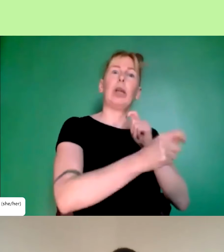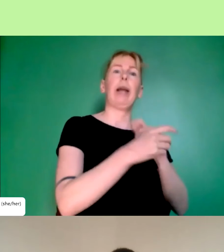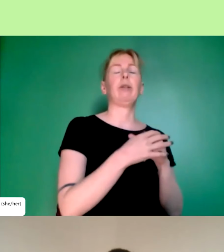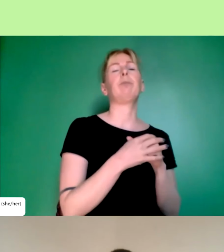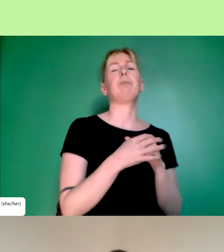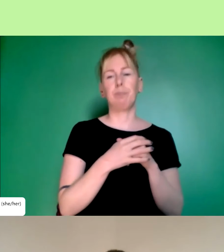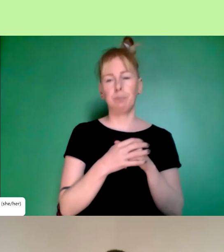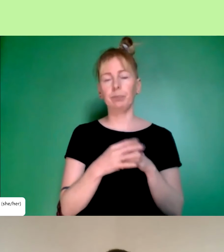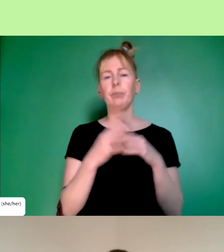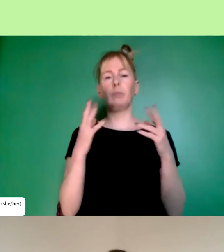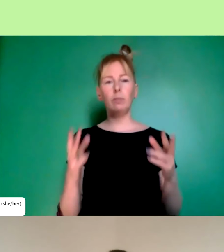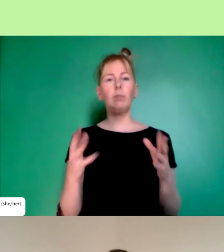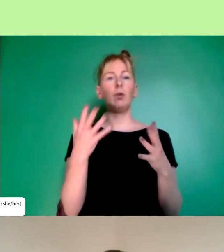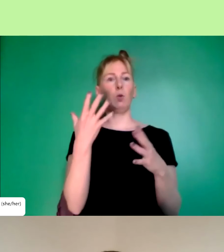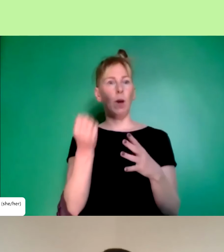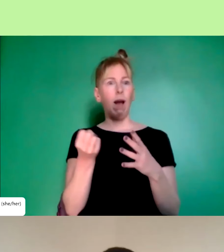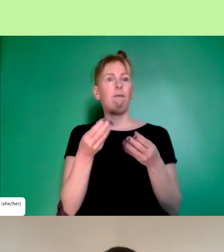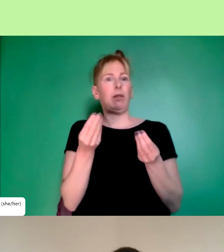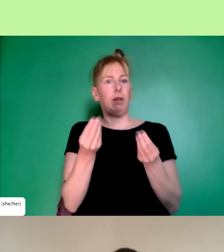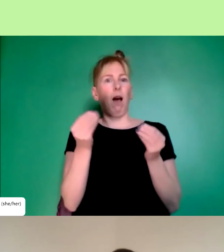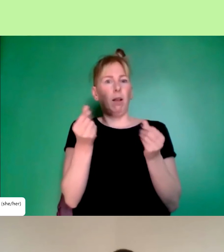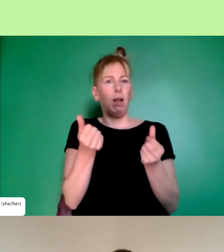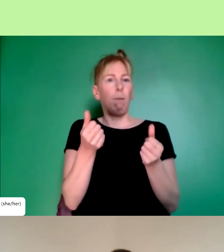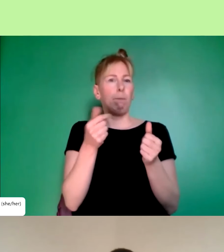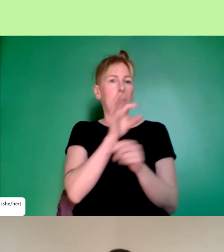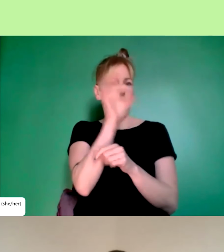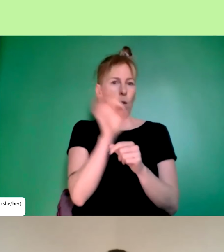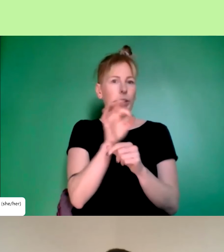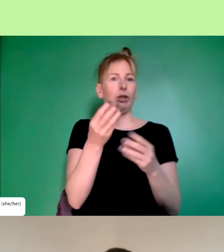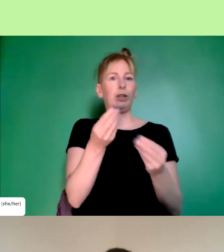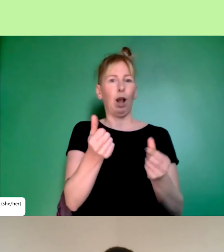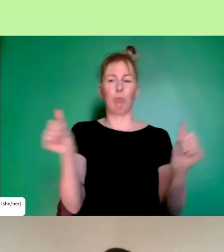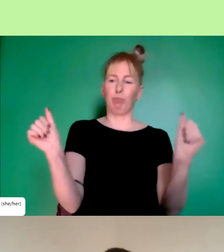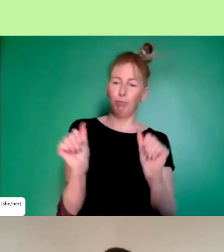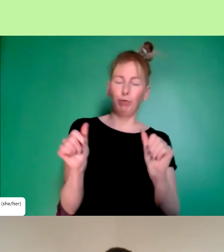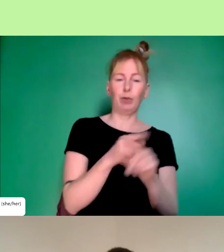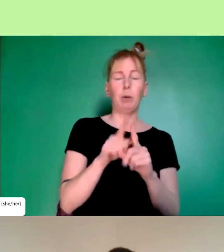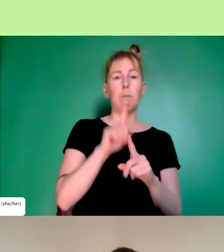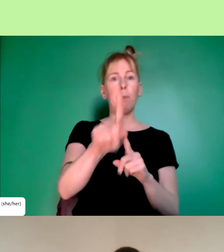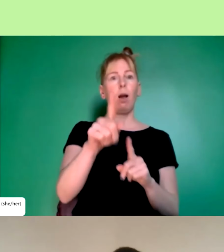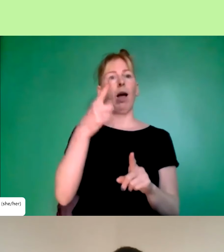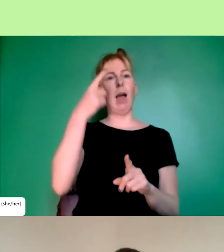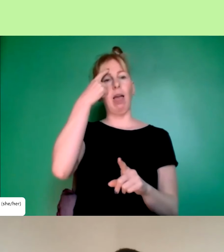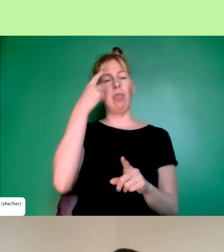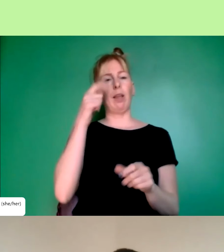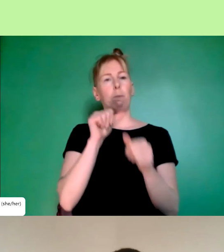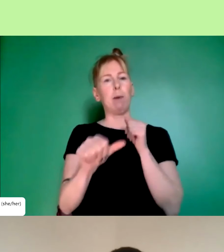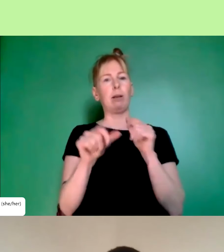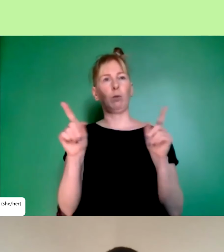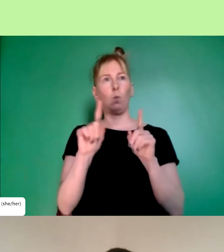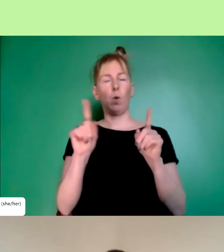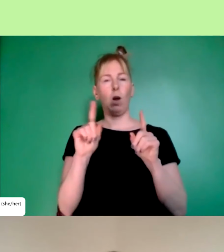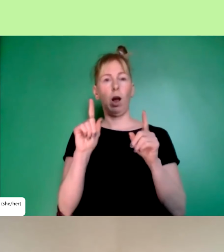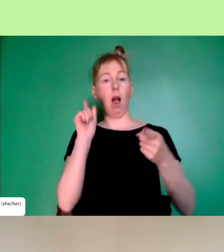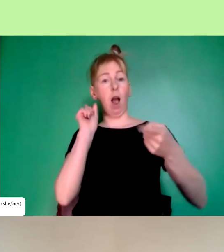by keeping everything pretty brief. Not to say like, we have to cut it short. But one of the things, I think with these sorts of conversations is that they can go in